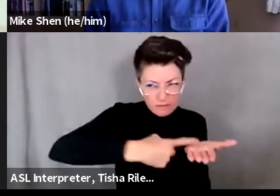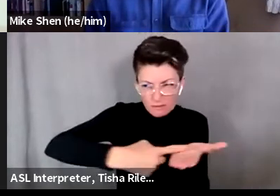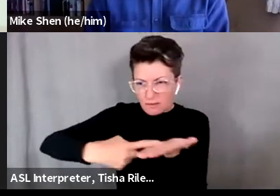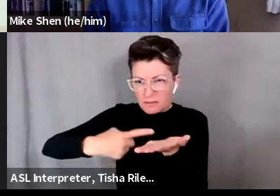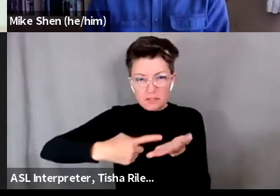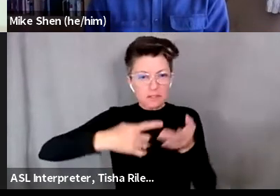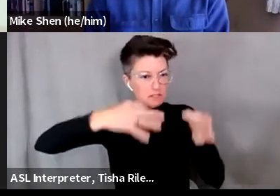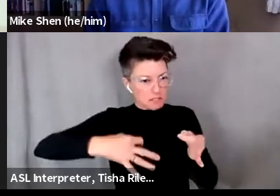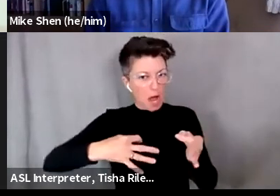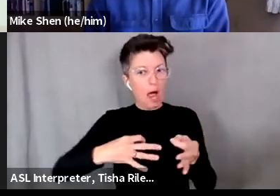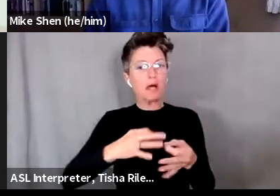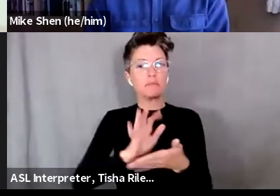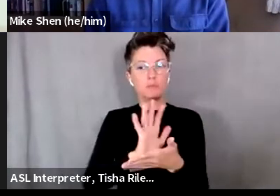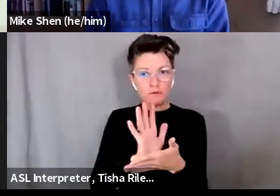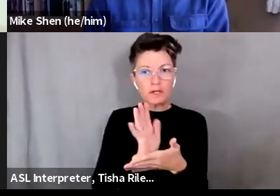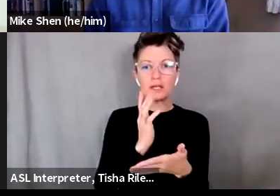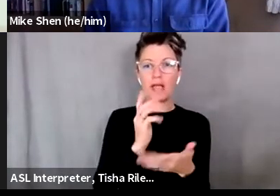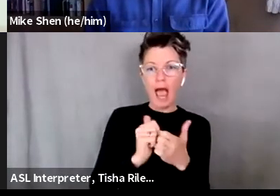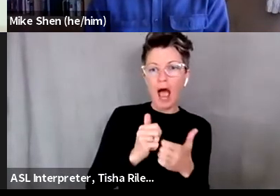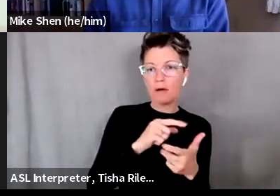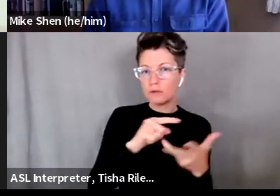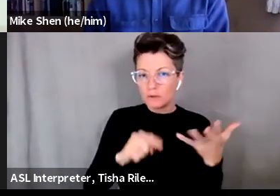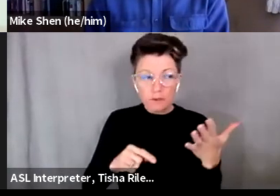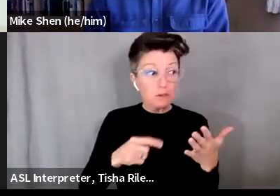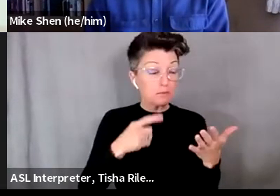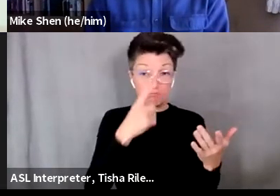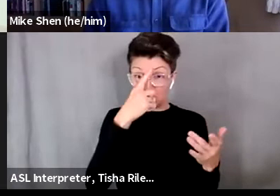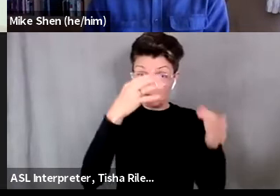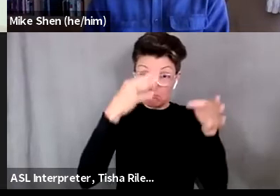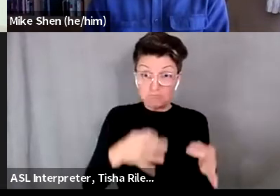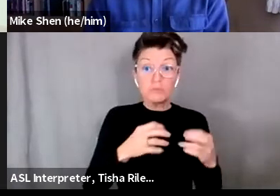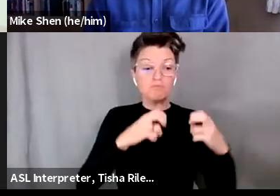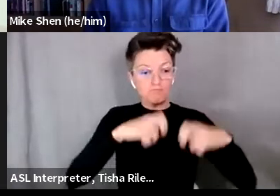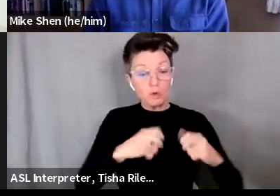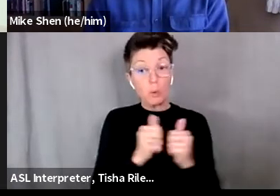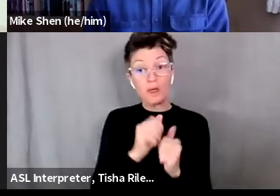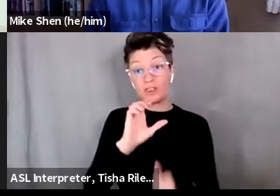and I think looking back at those days, like, to me, those are really precious conversations that we had,